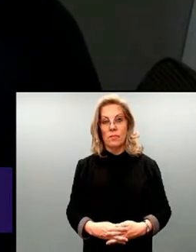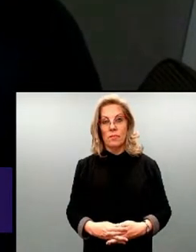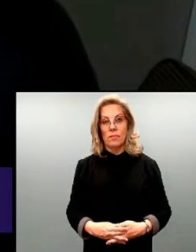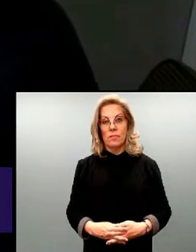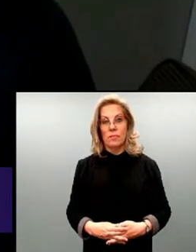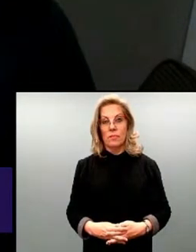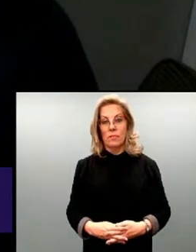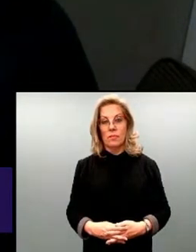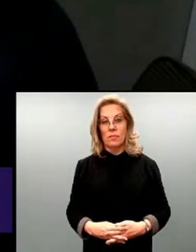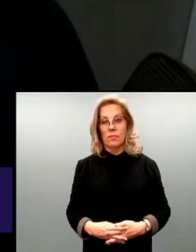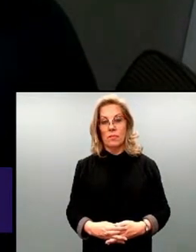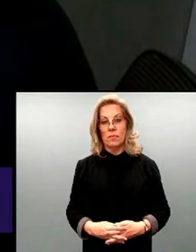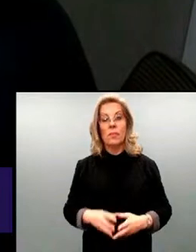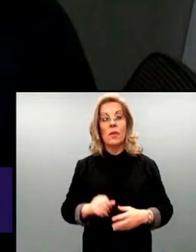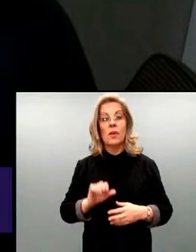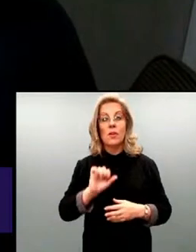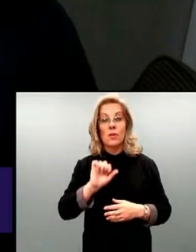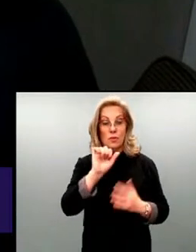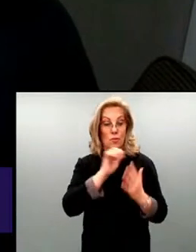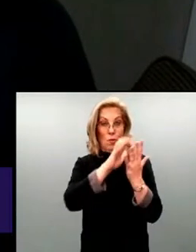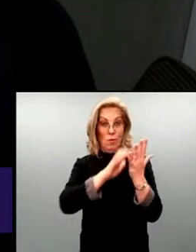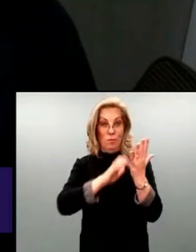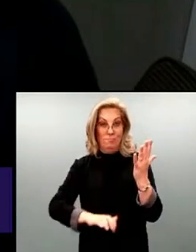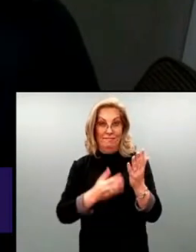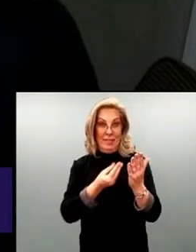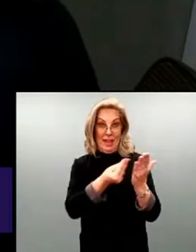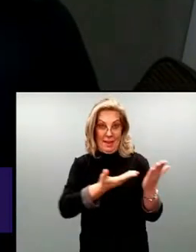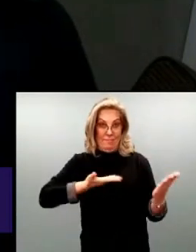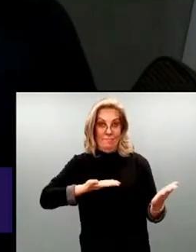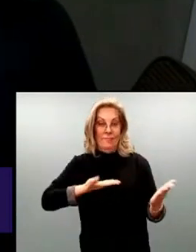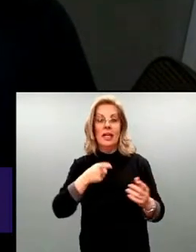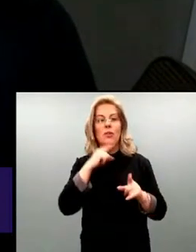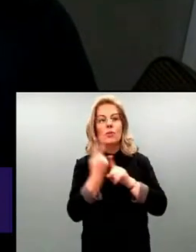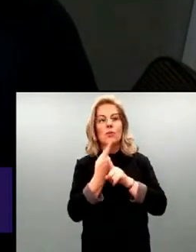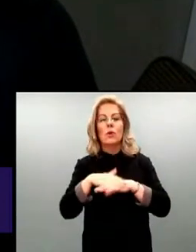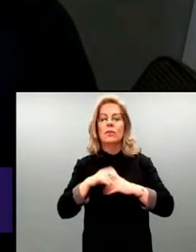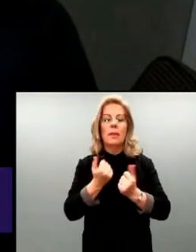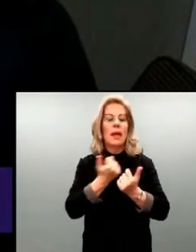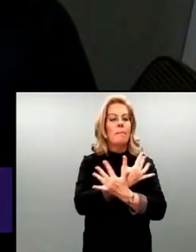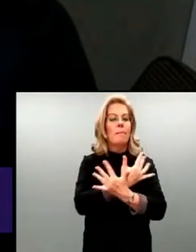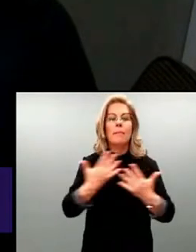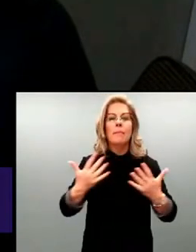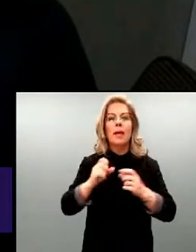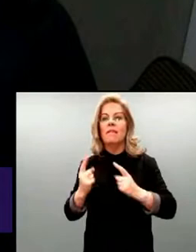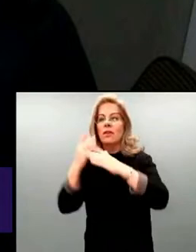In your statement, you refer to many First Nations sign language systems form